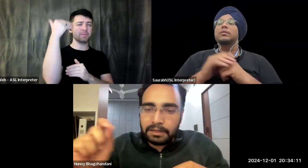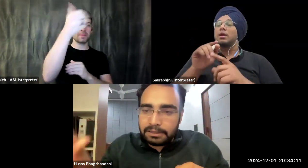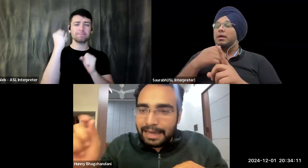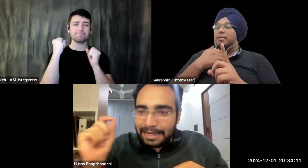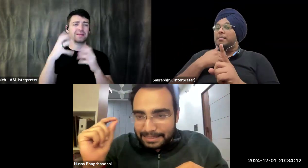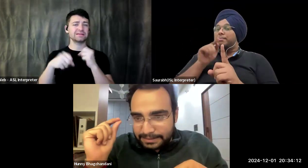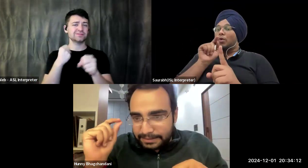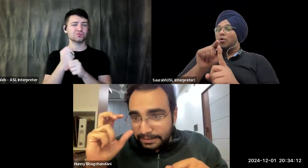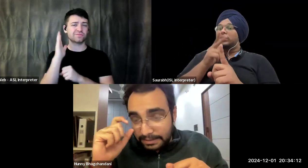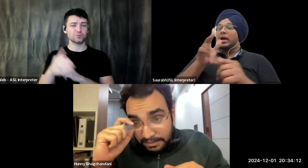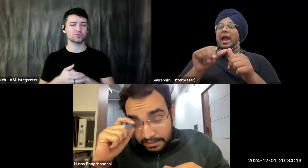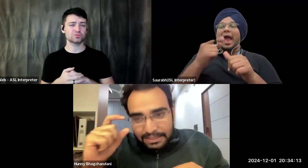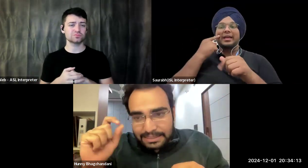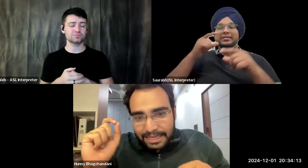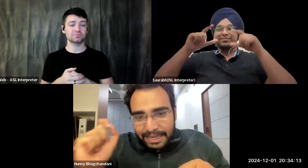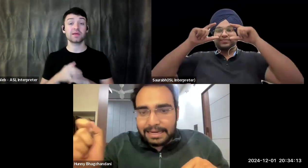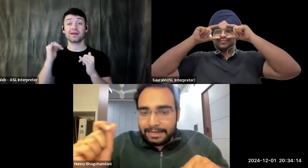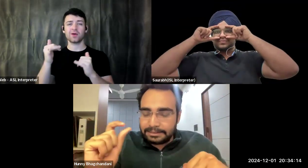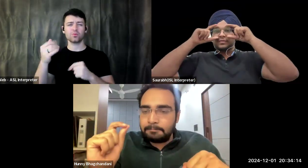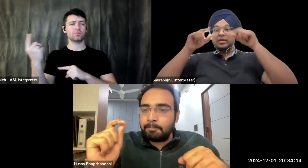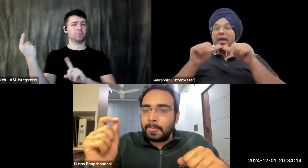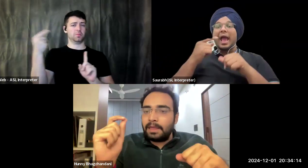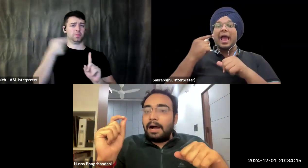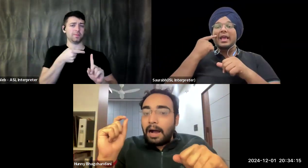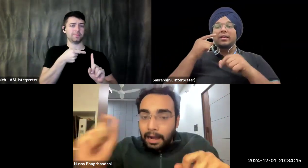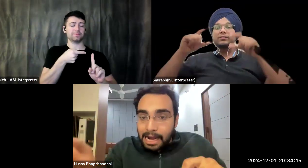AI glass. This AI glass